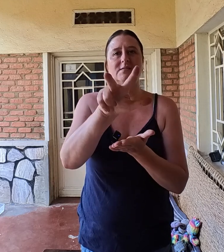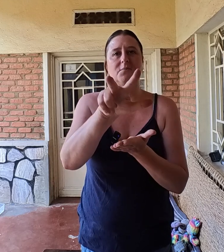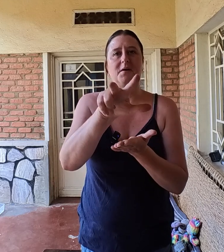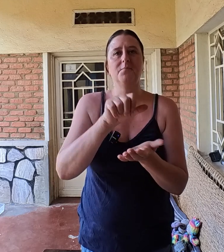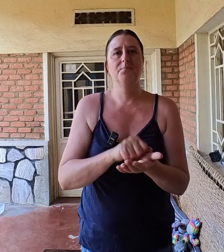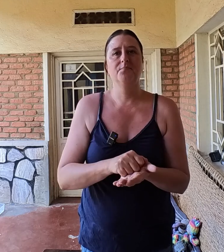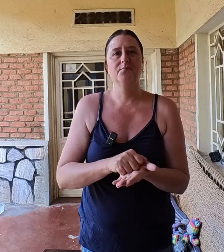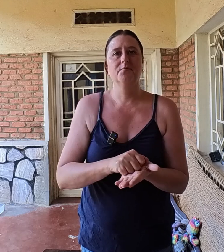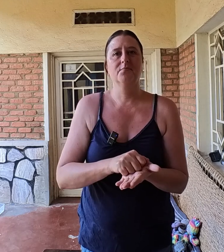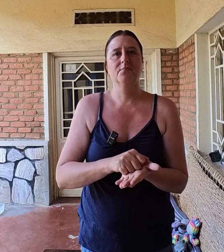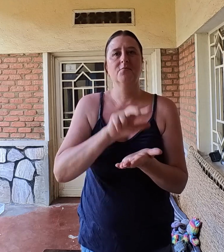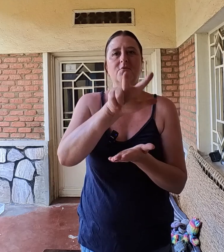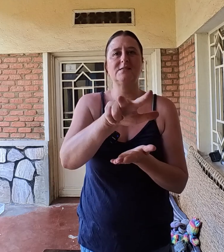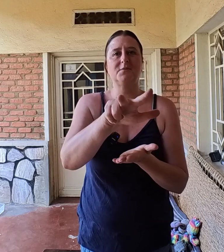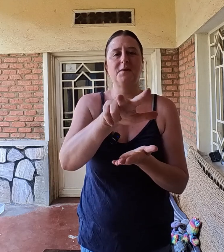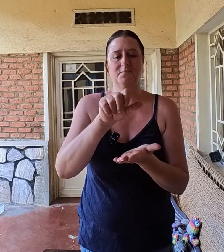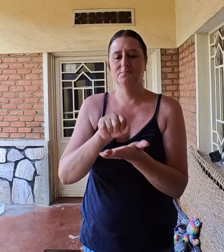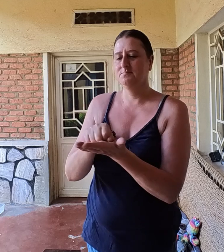Grasshopper.